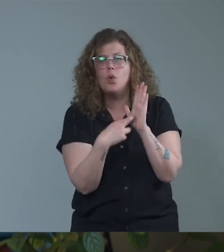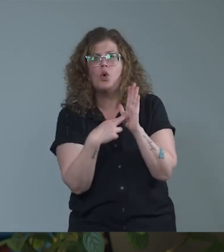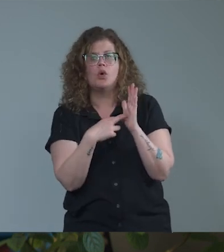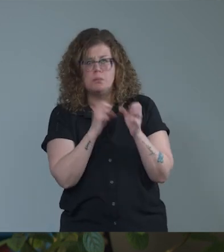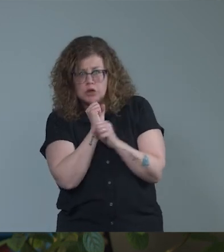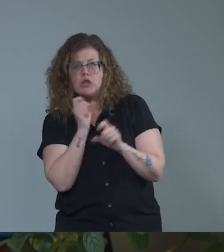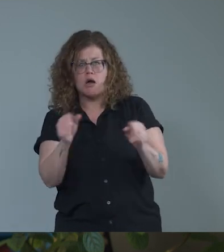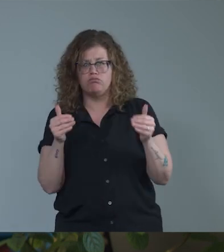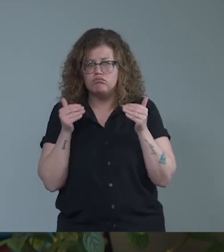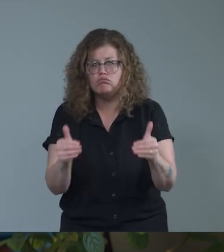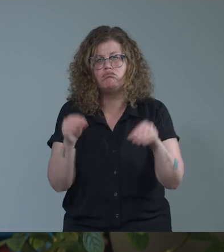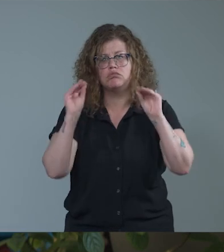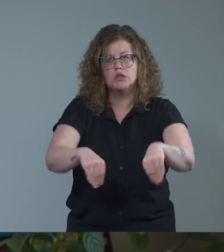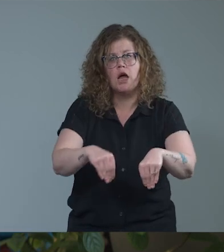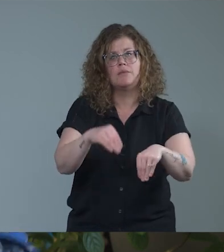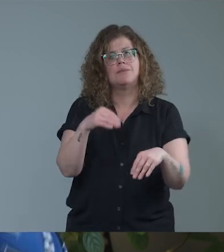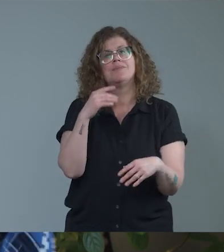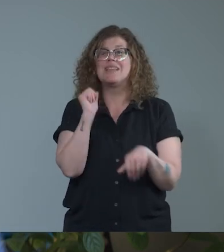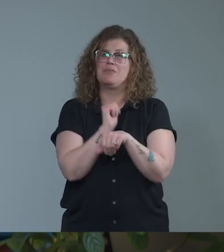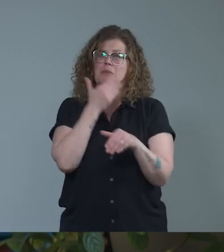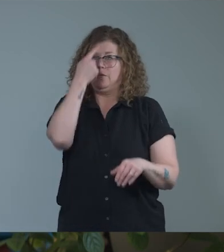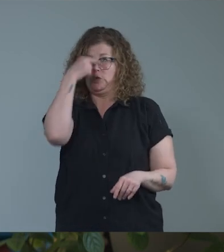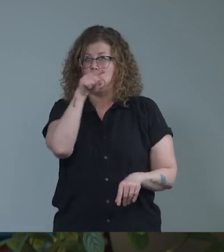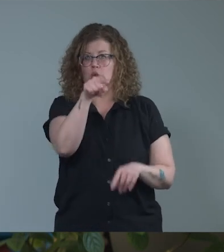the project. So I have to hire some specialists